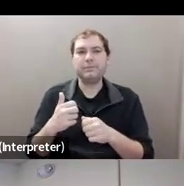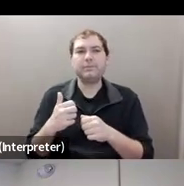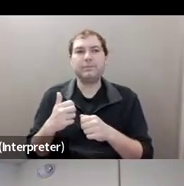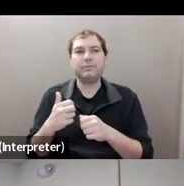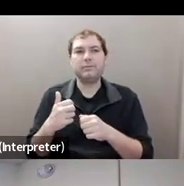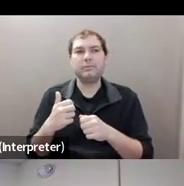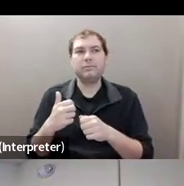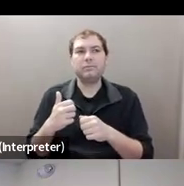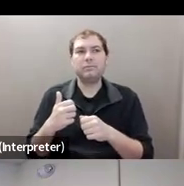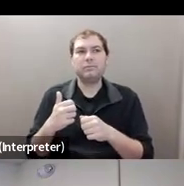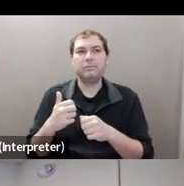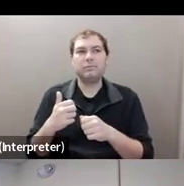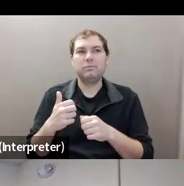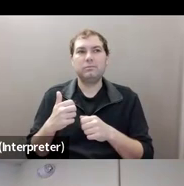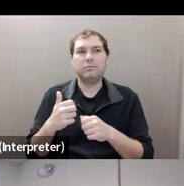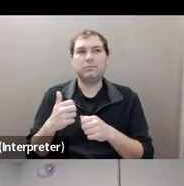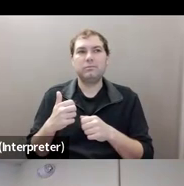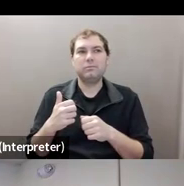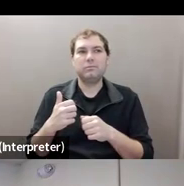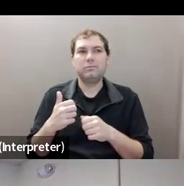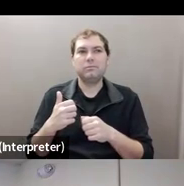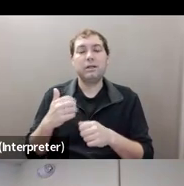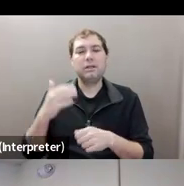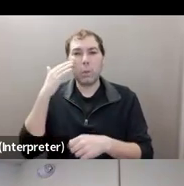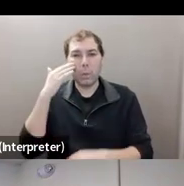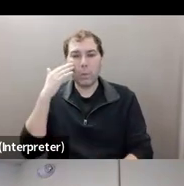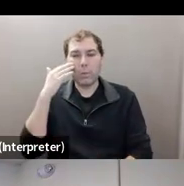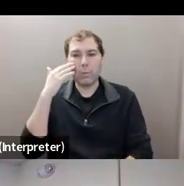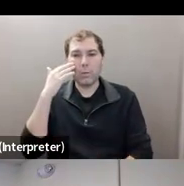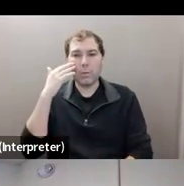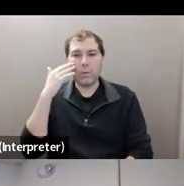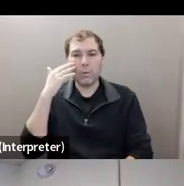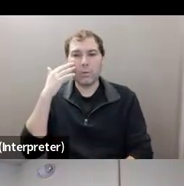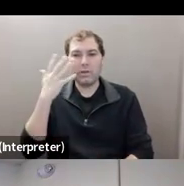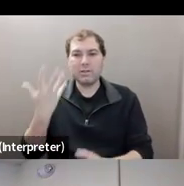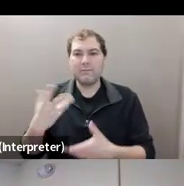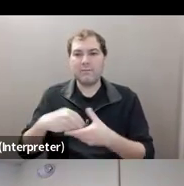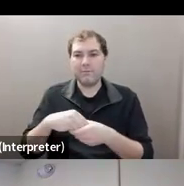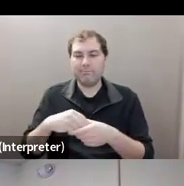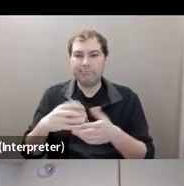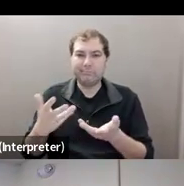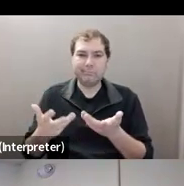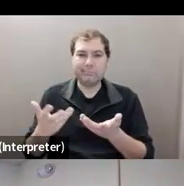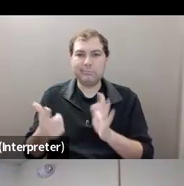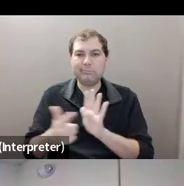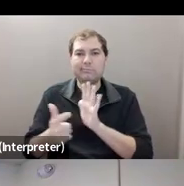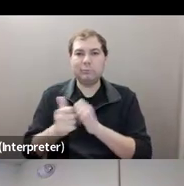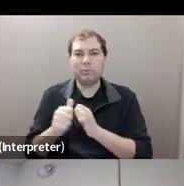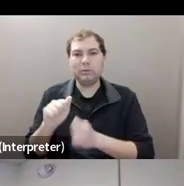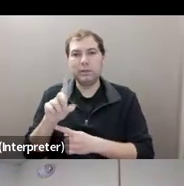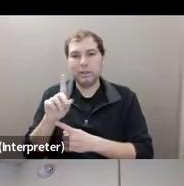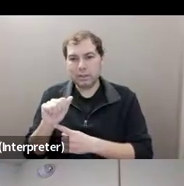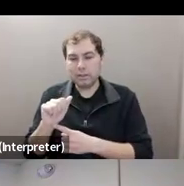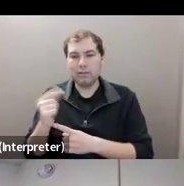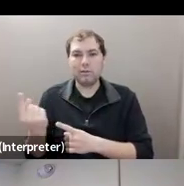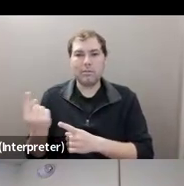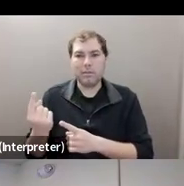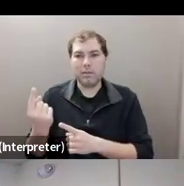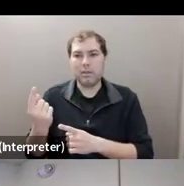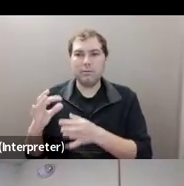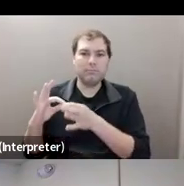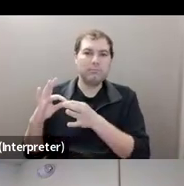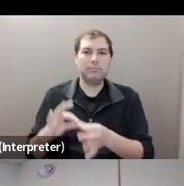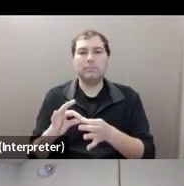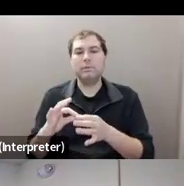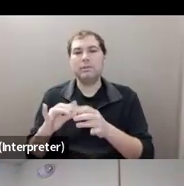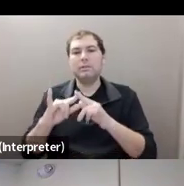17036717673: The and and I want, and I know that it's it's involving perhaps a violation of the Ada, or something that's a Si at a system level policy.